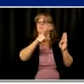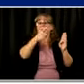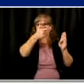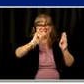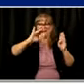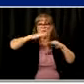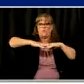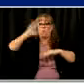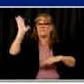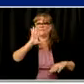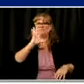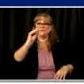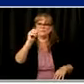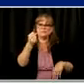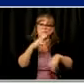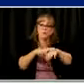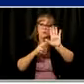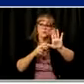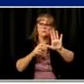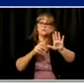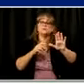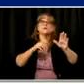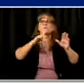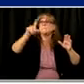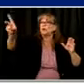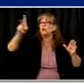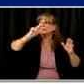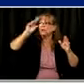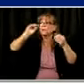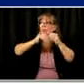understand that we see the data we have it who's in the hospitals now you know next slide